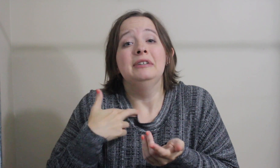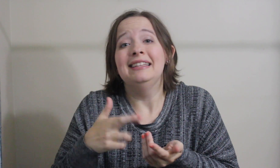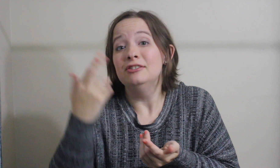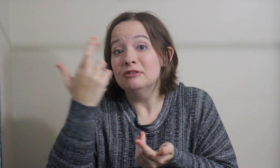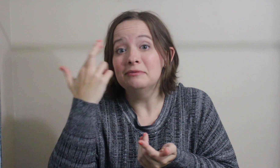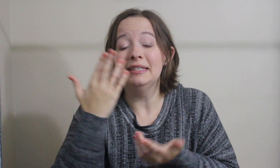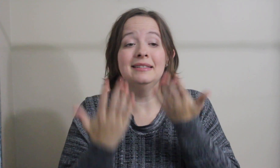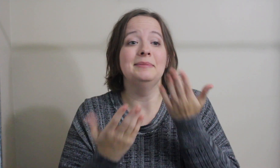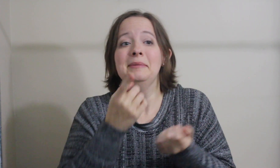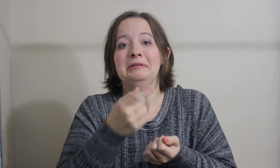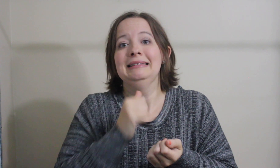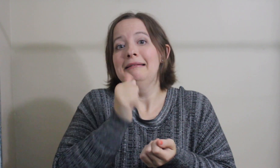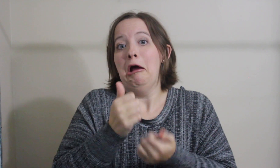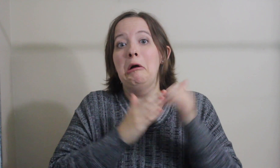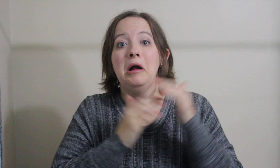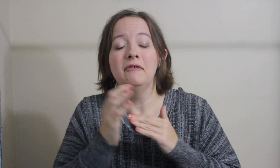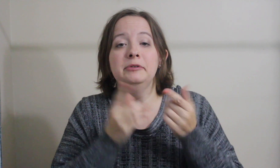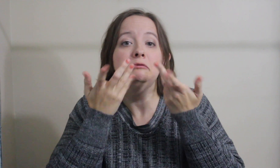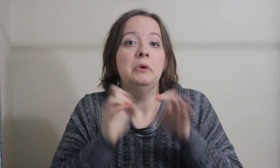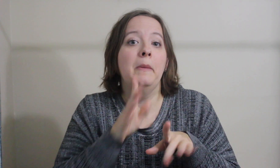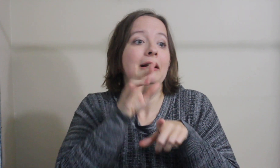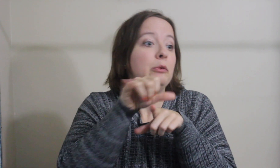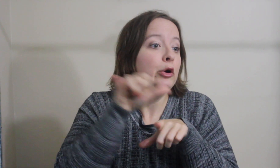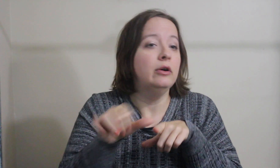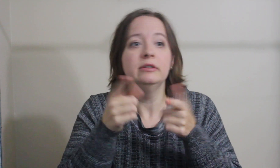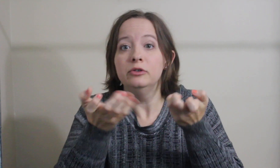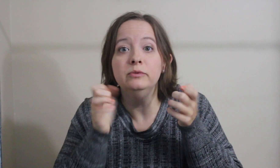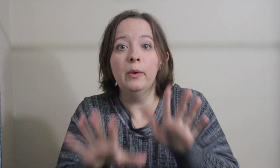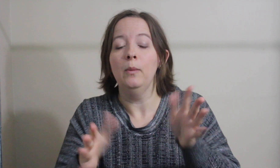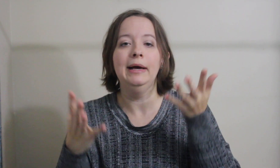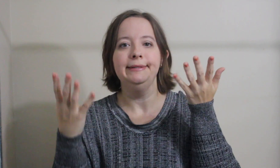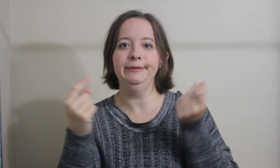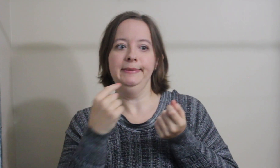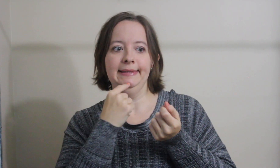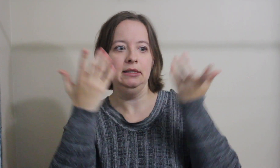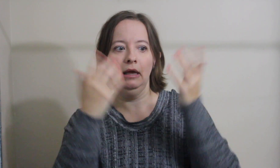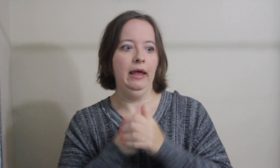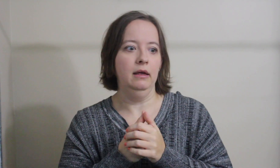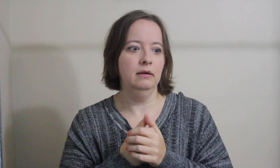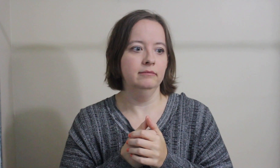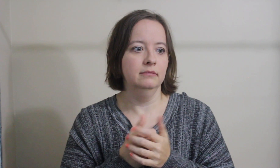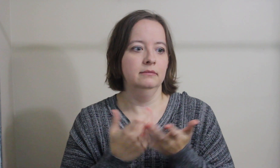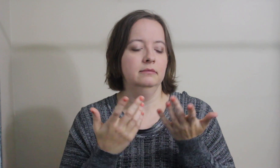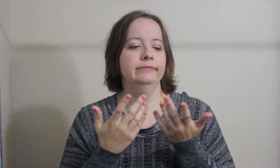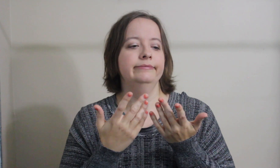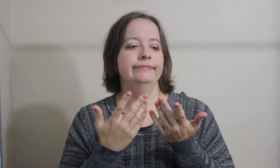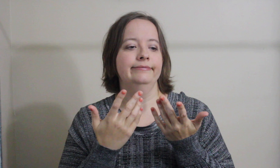Um you know maybe it's for religious reasons. Maybe you're just uncomfortable. You don't want to be cursing. You don't want to be saying